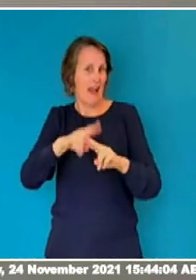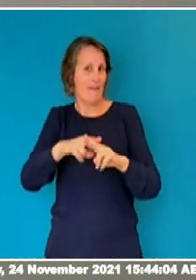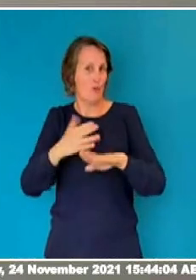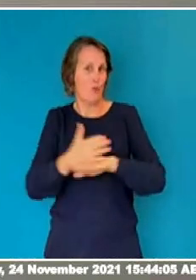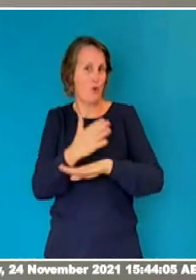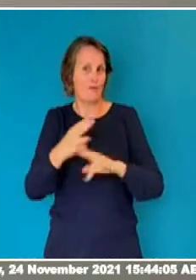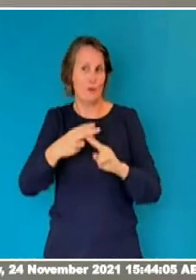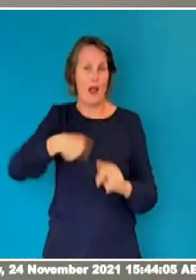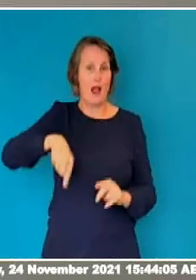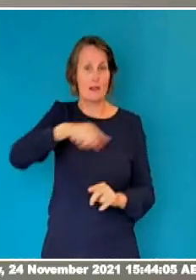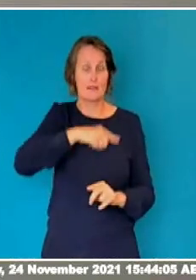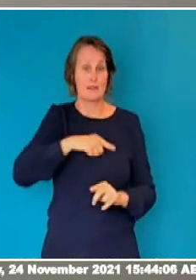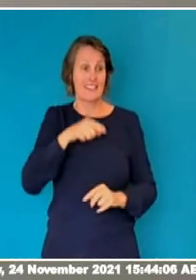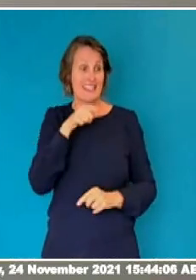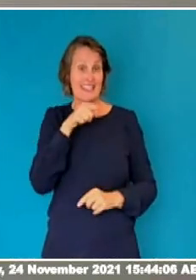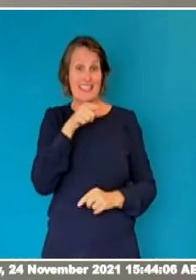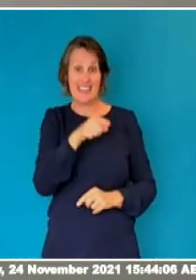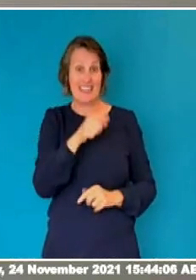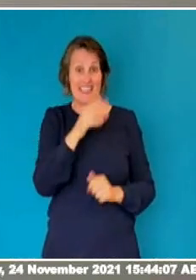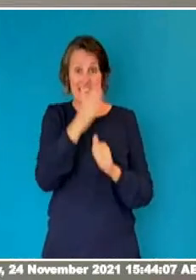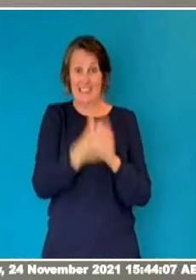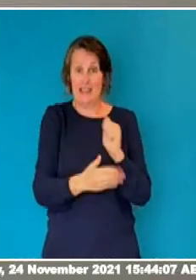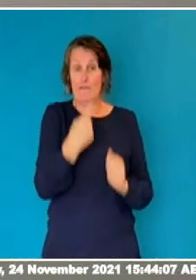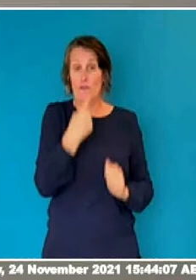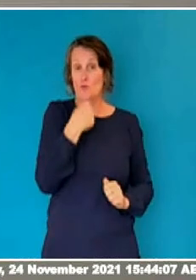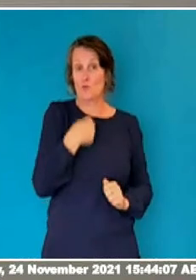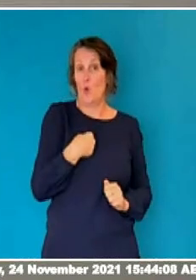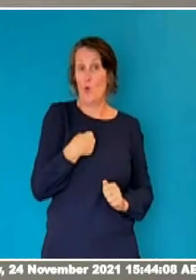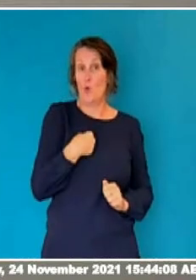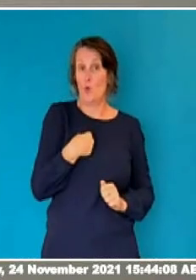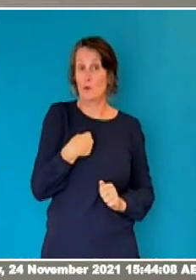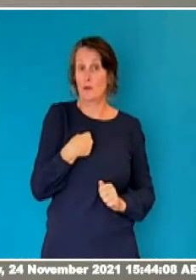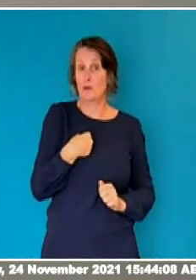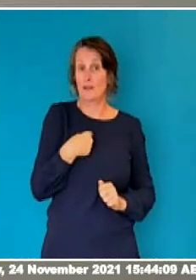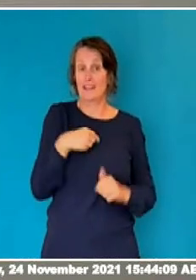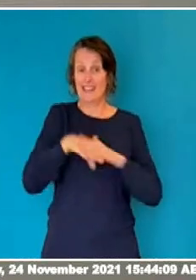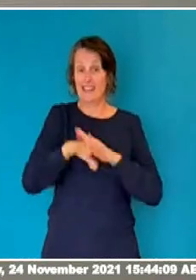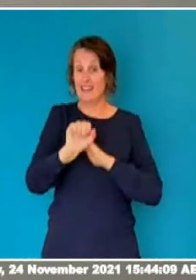And he has not actually self disclosed in our HR system that he has a disability, but